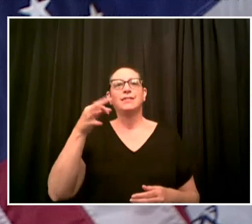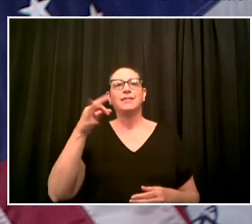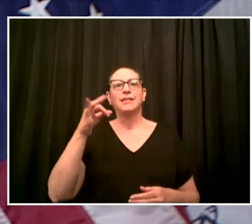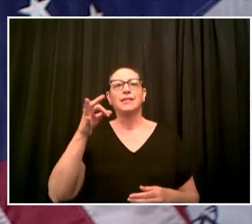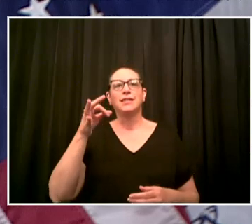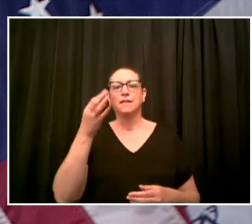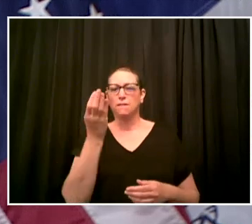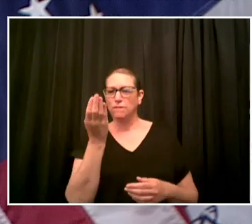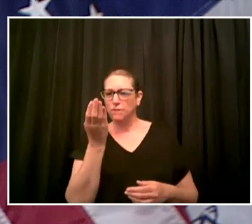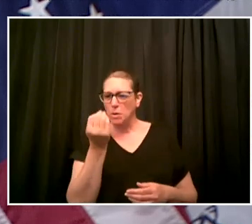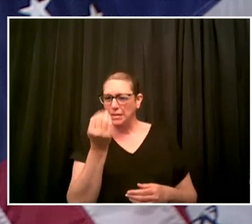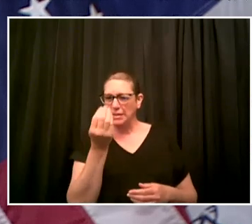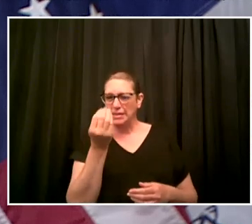AND UNCOC IL